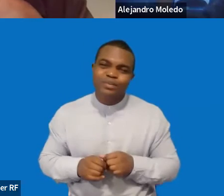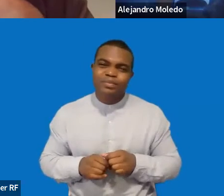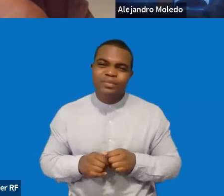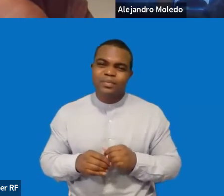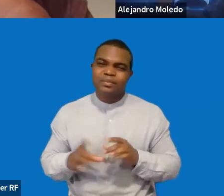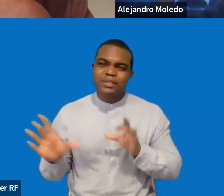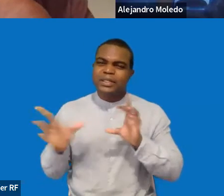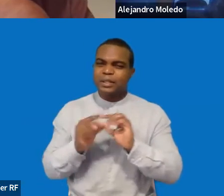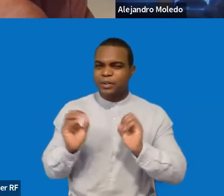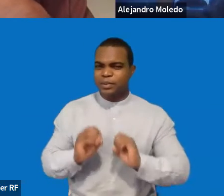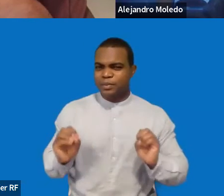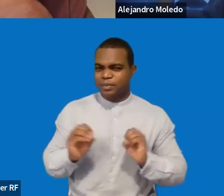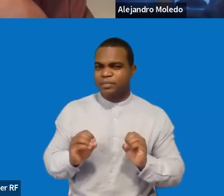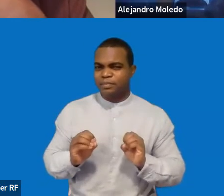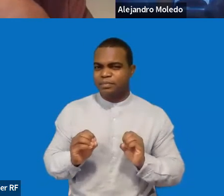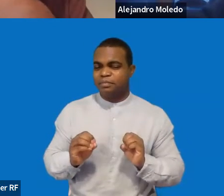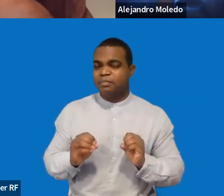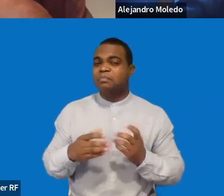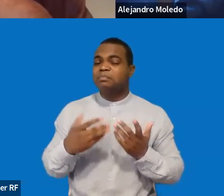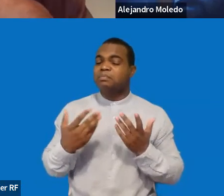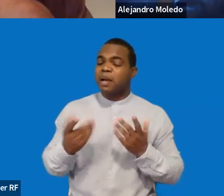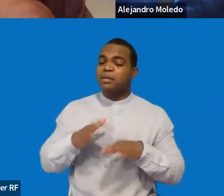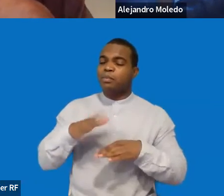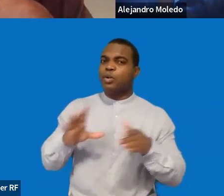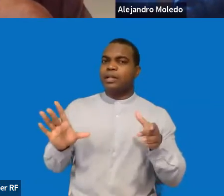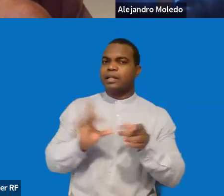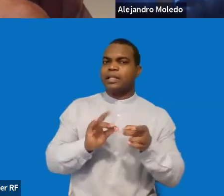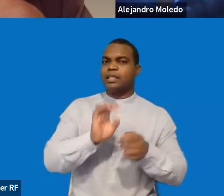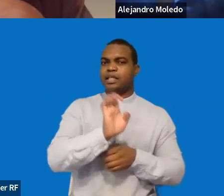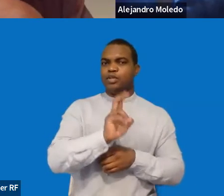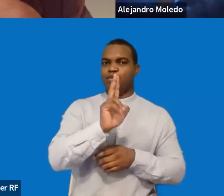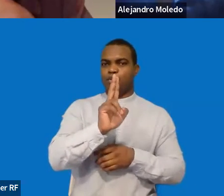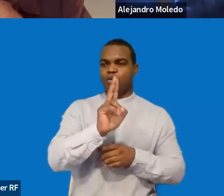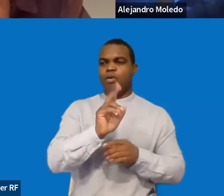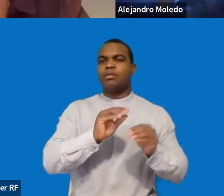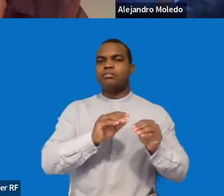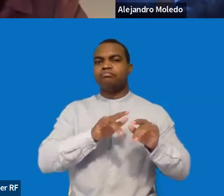or Solidarity Corps on volunteering programs as well.